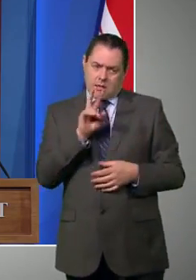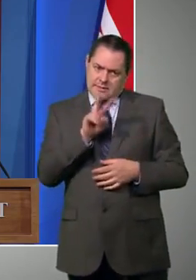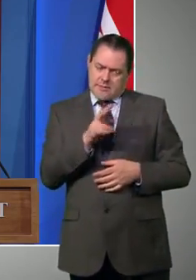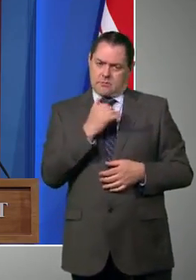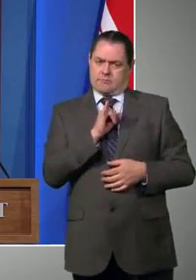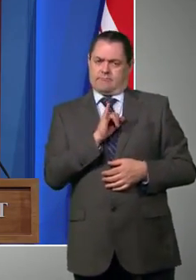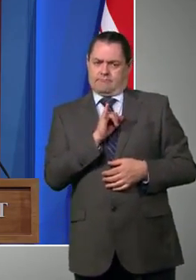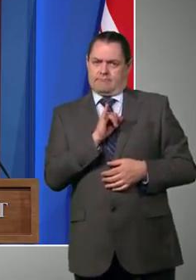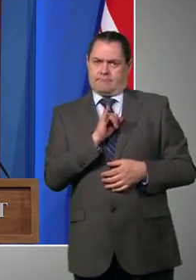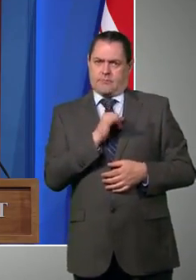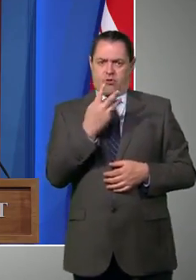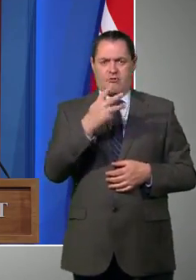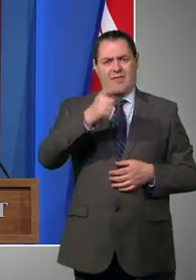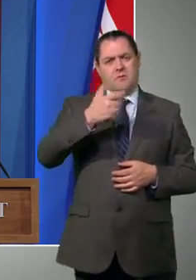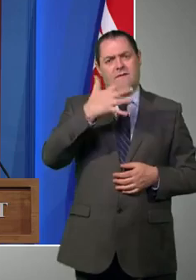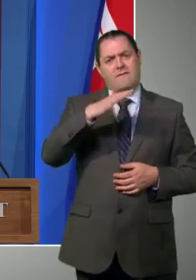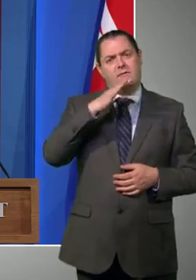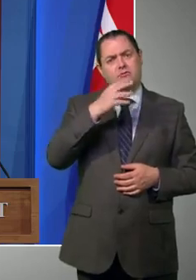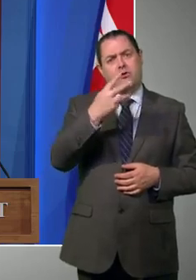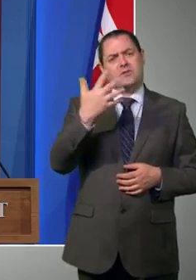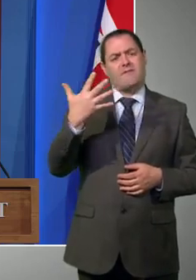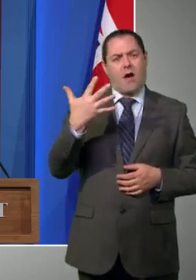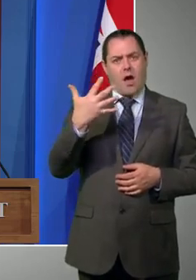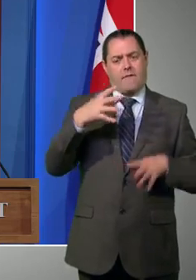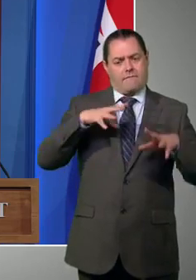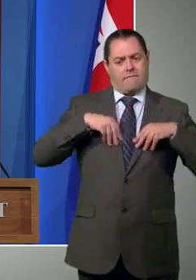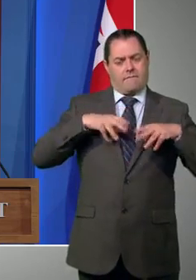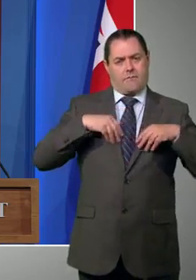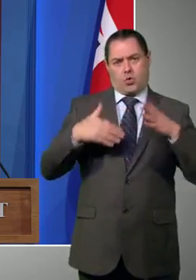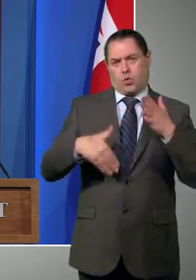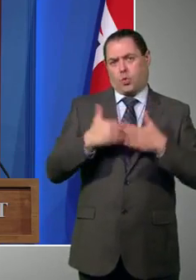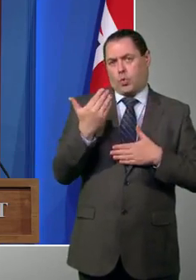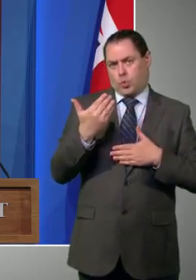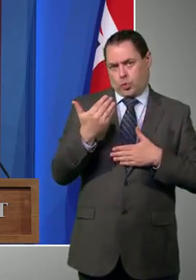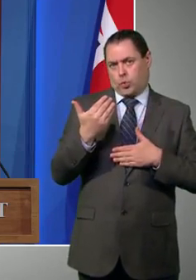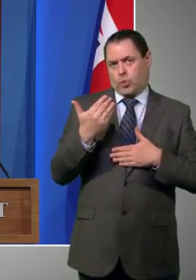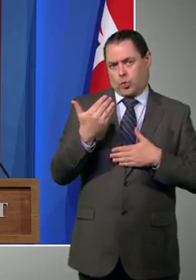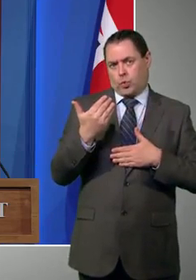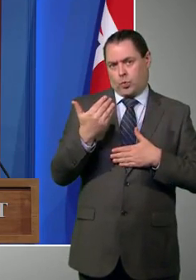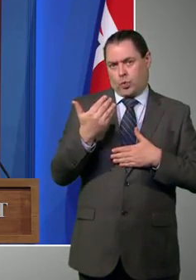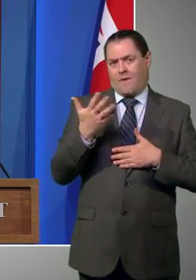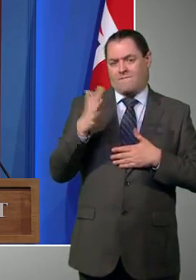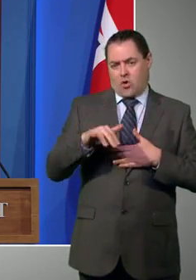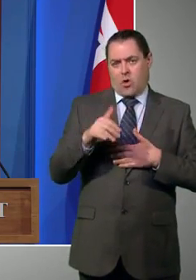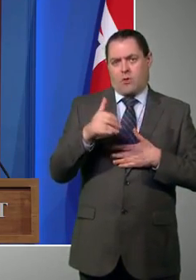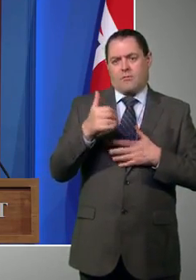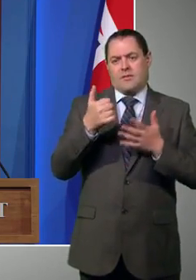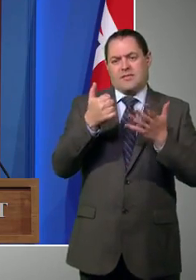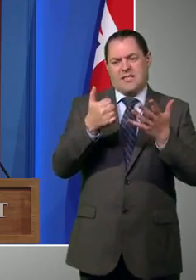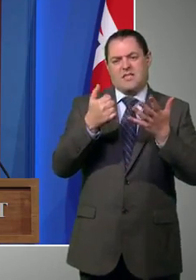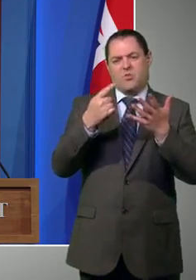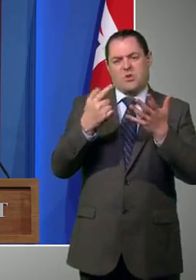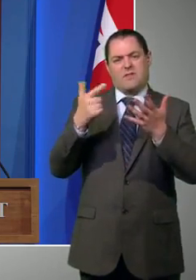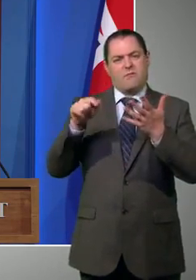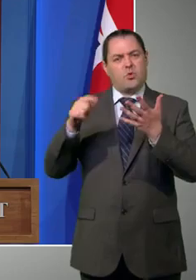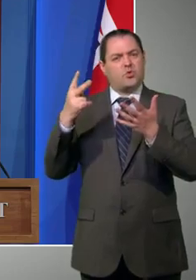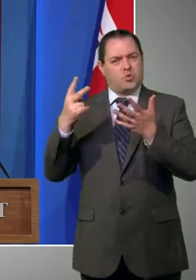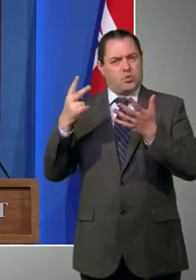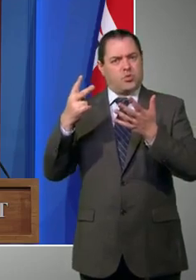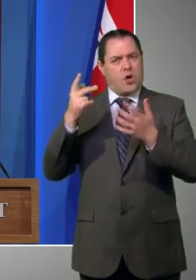had 3535 cases of the of the